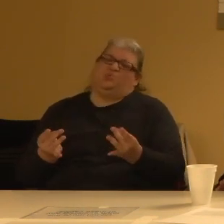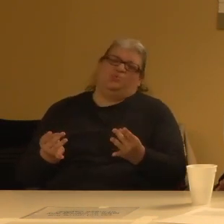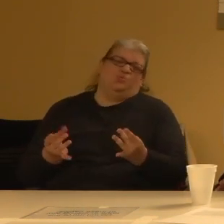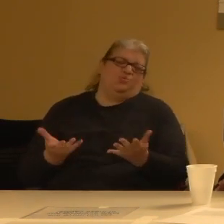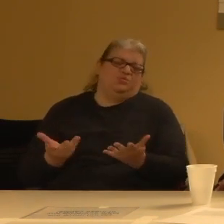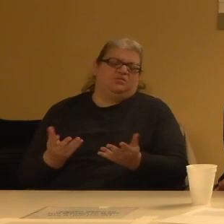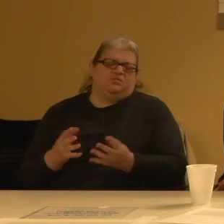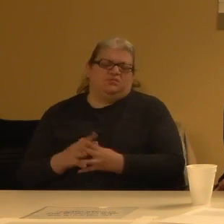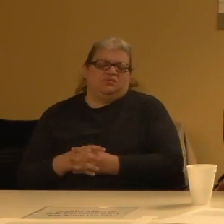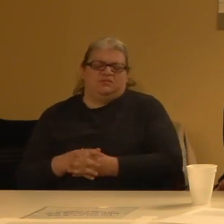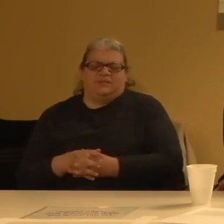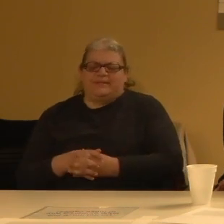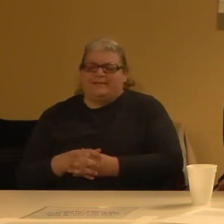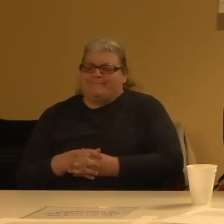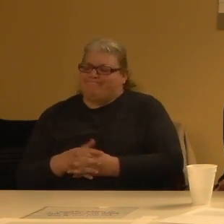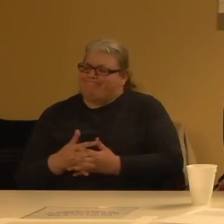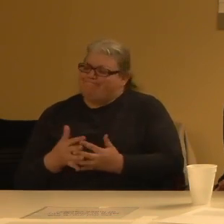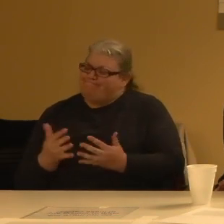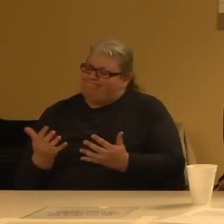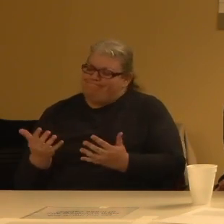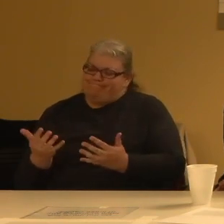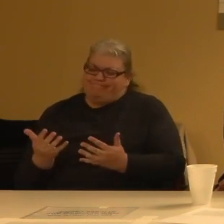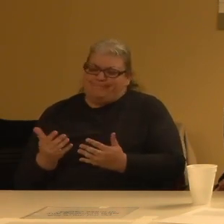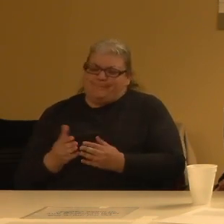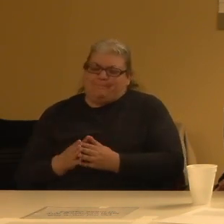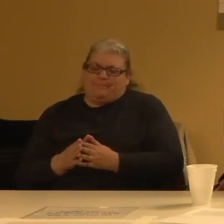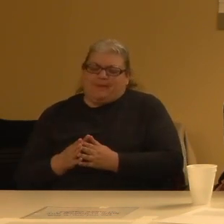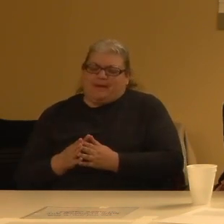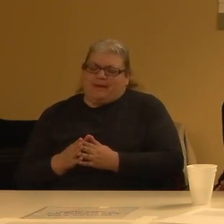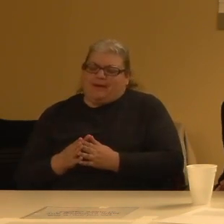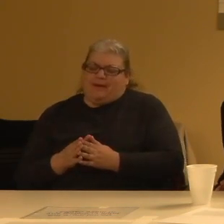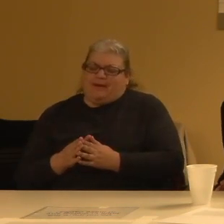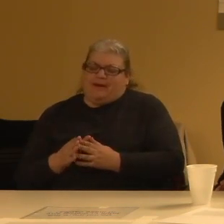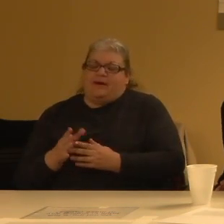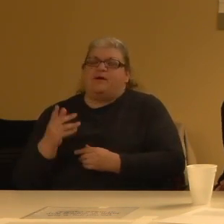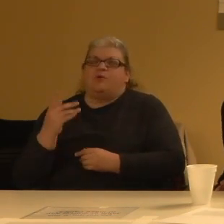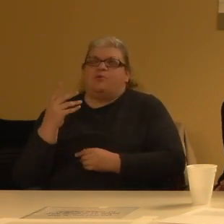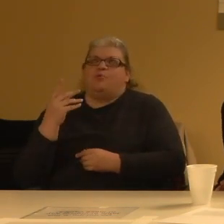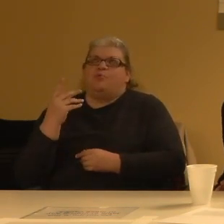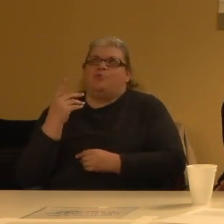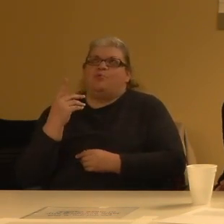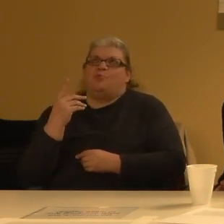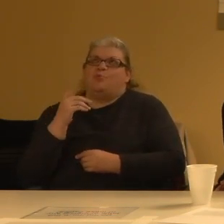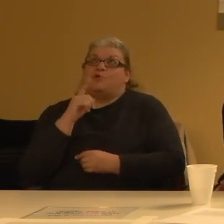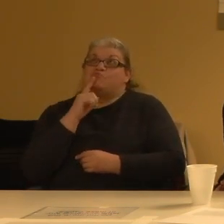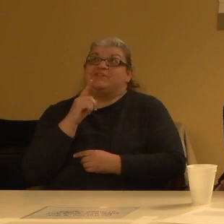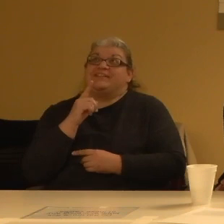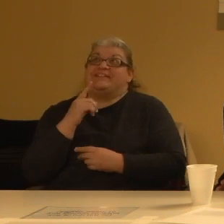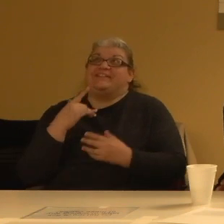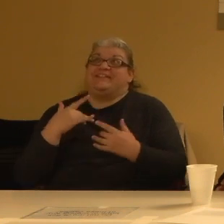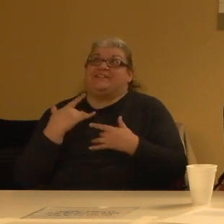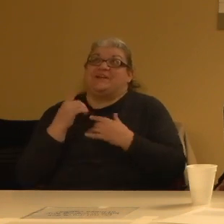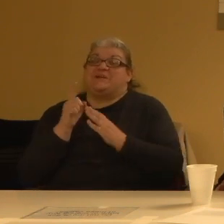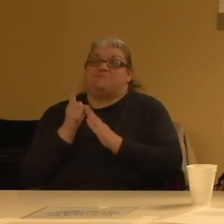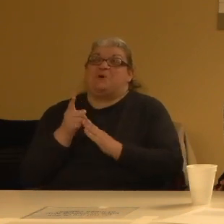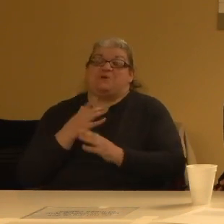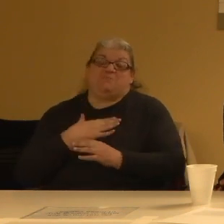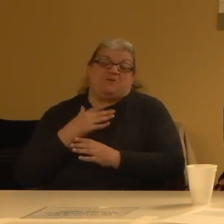I would say, you know, there have been times, there's one really exciting moment in my professional life